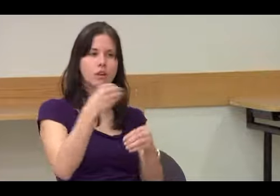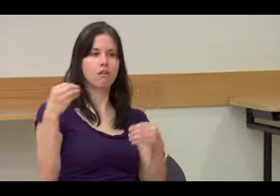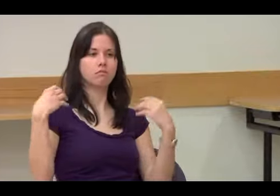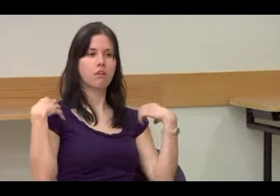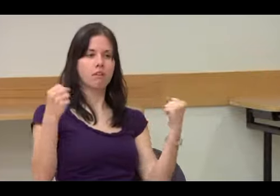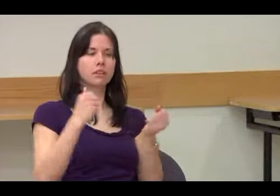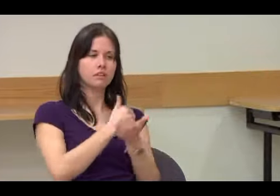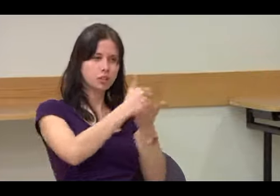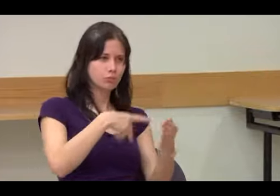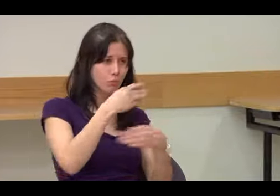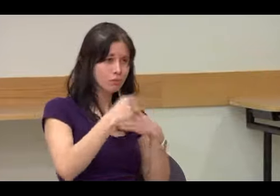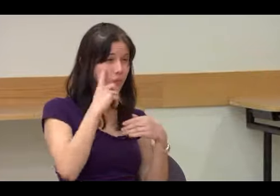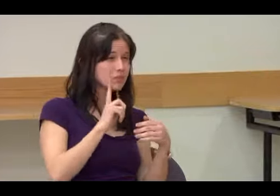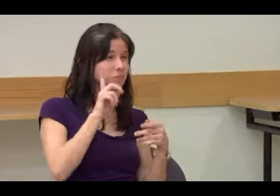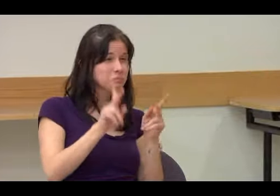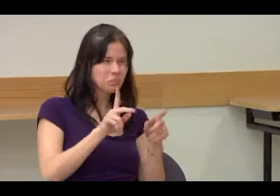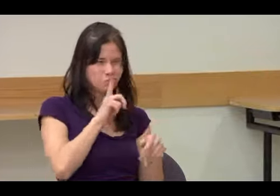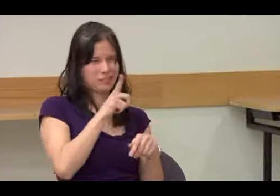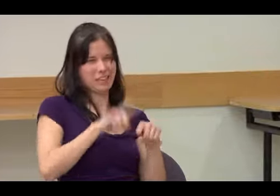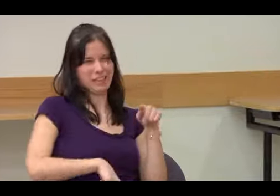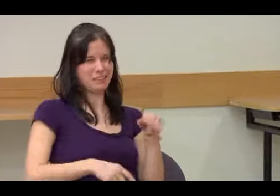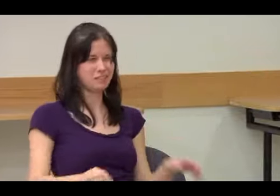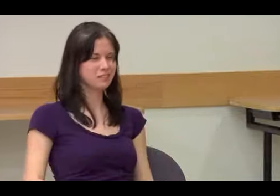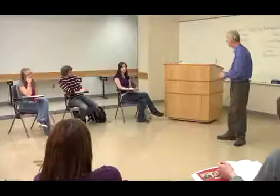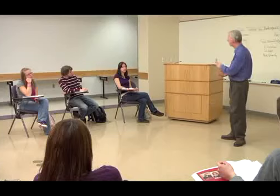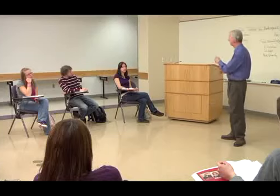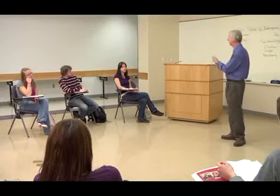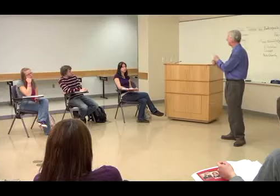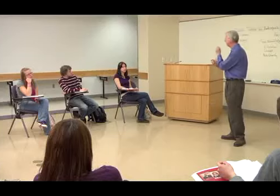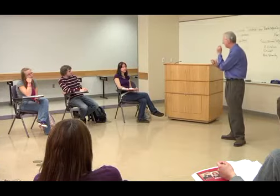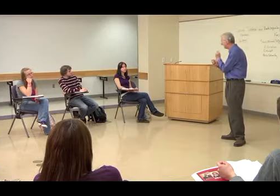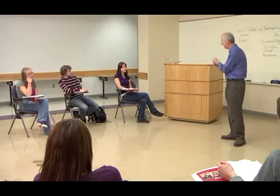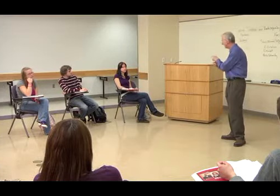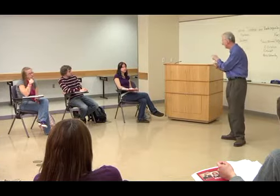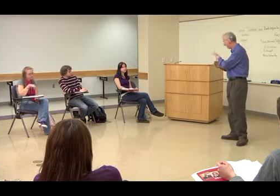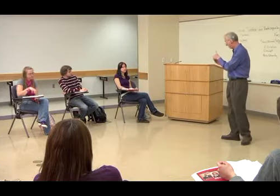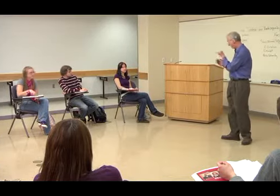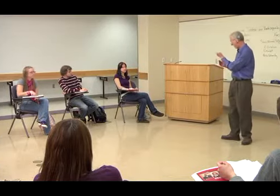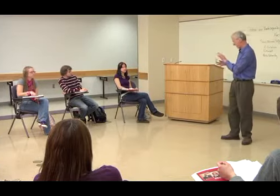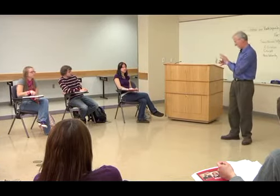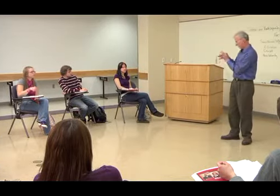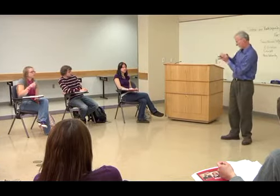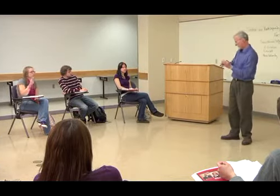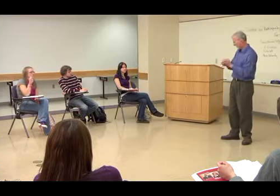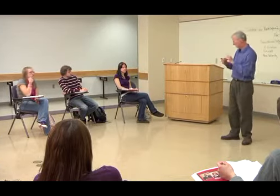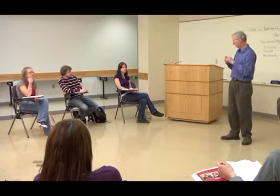and health intervention programs for deaf people either. Exactly. All this relates back to